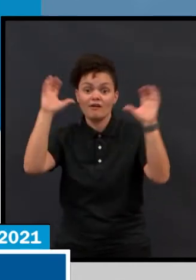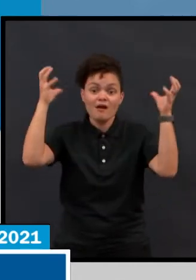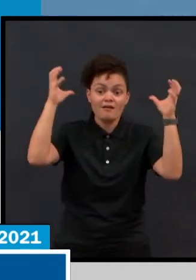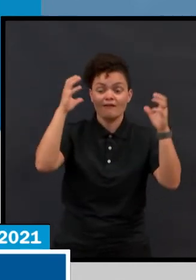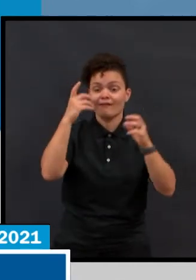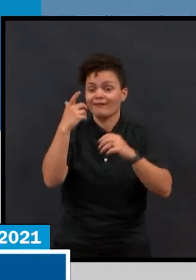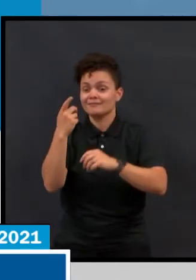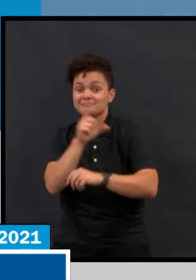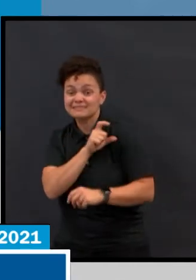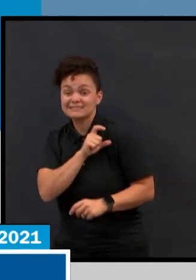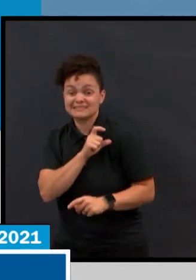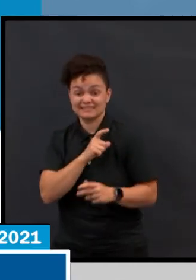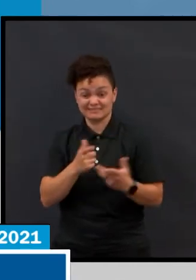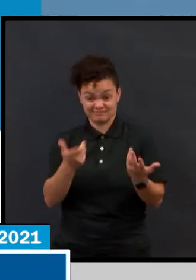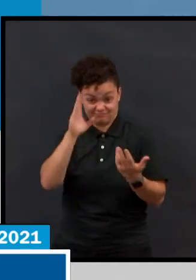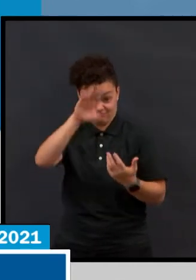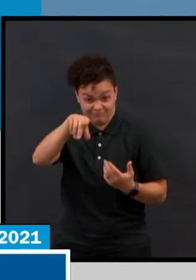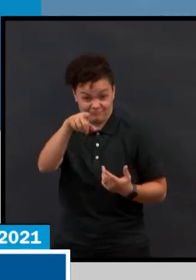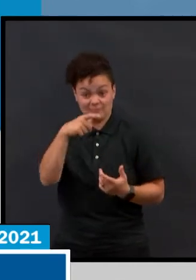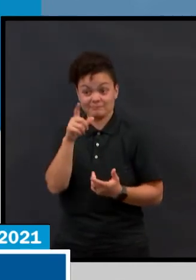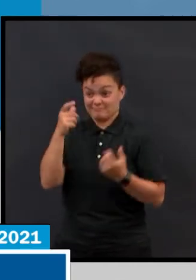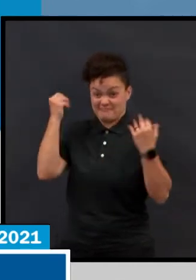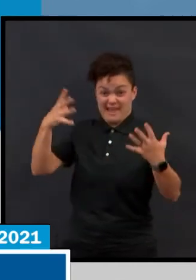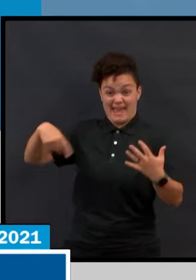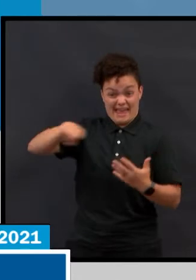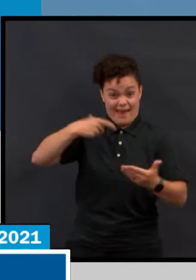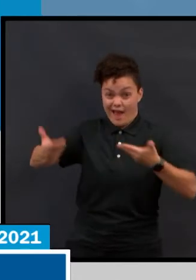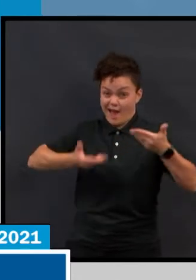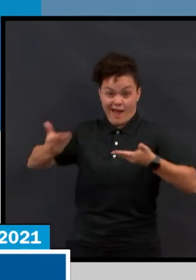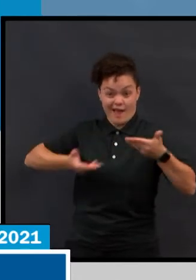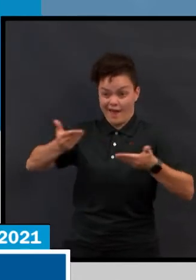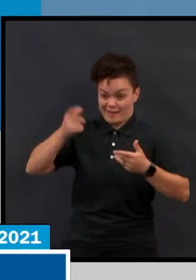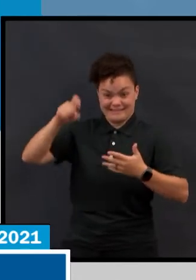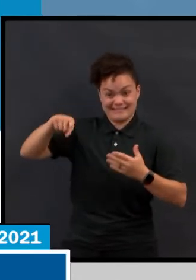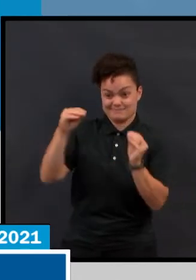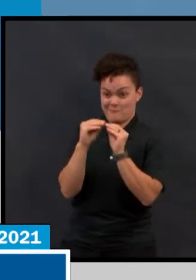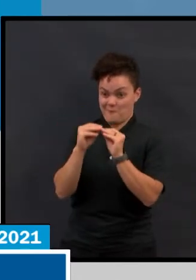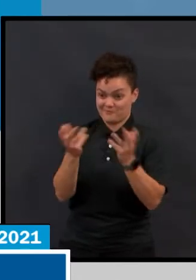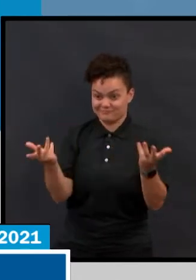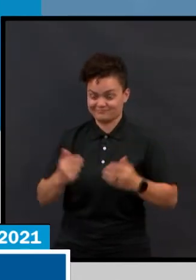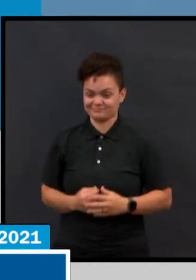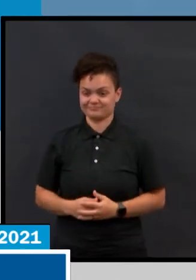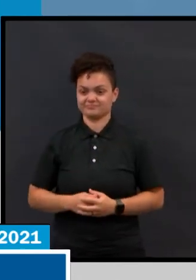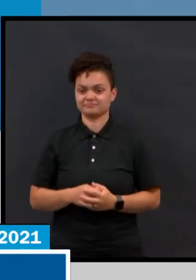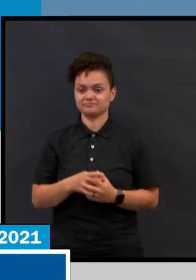chief page and i'm sure we'll talk about we would love to have their energy on the police department